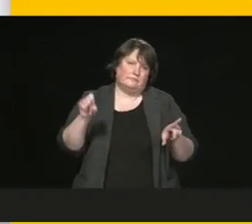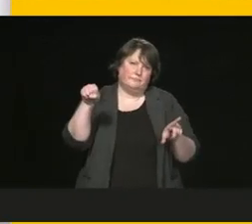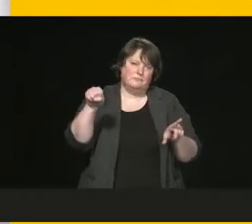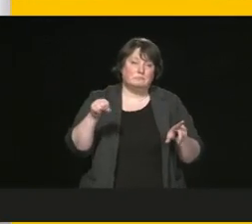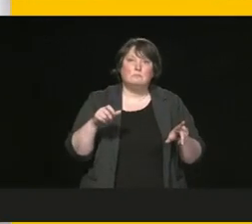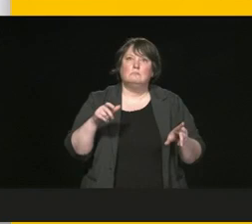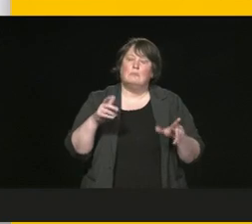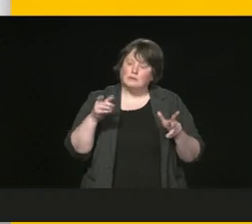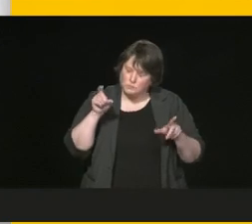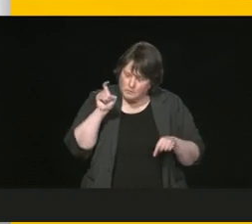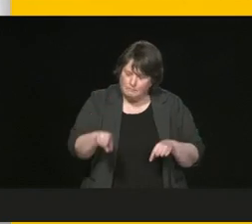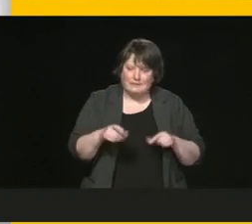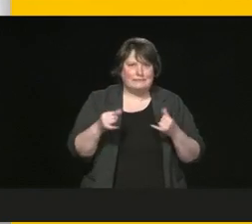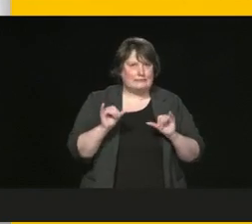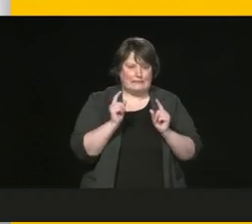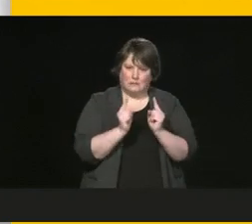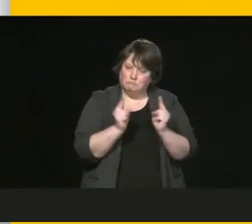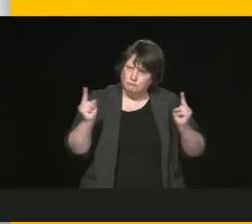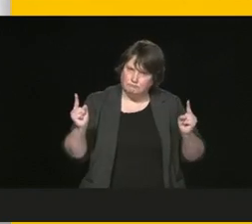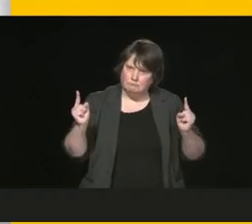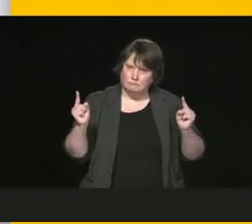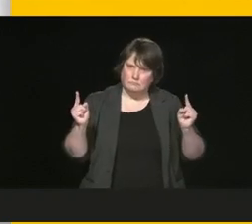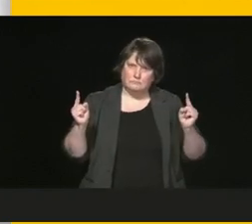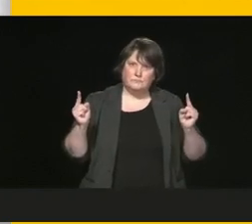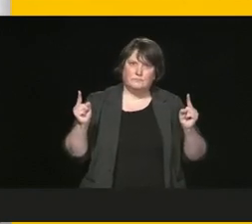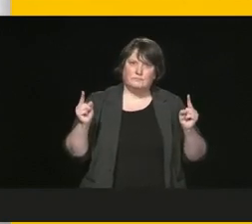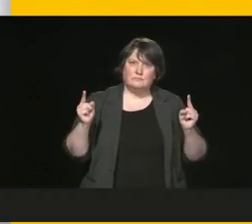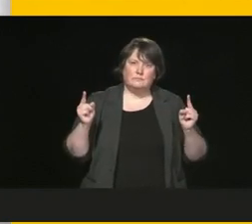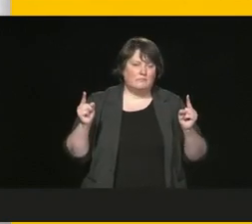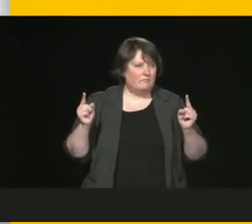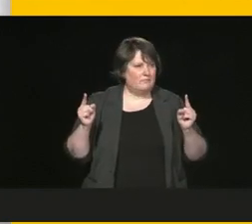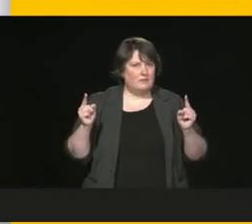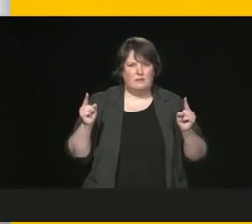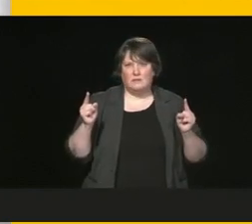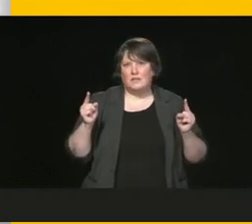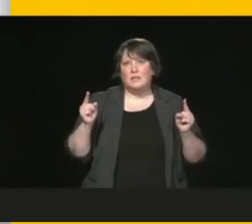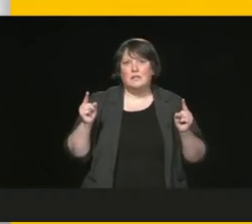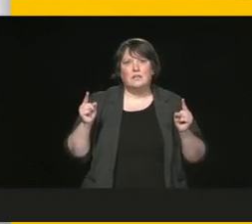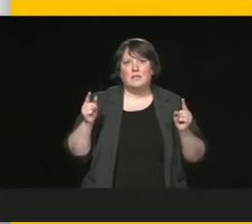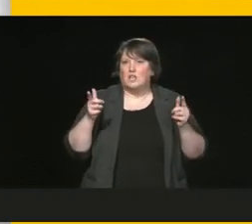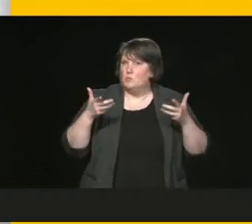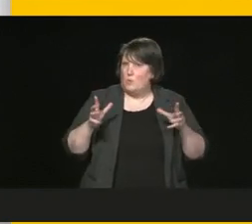REMAINS.